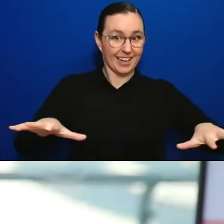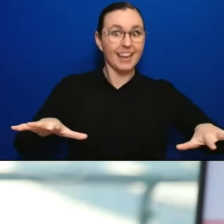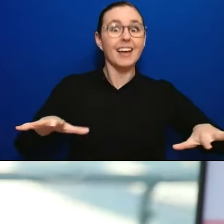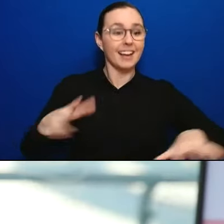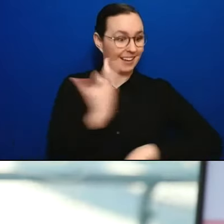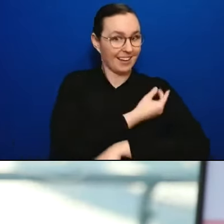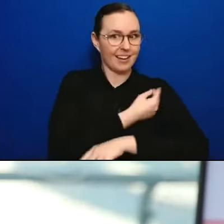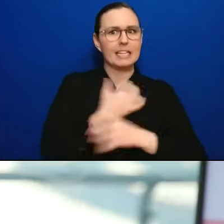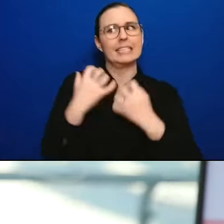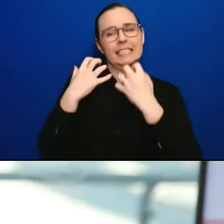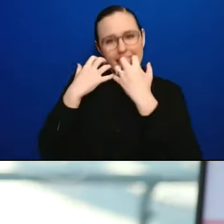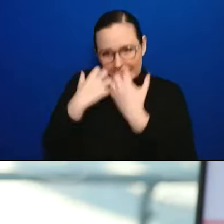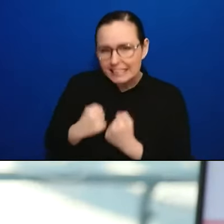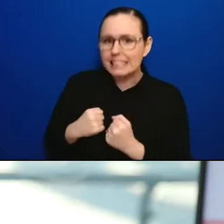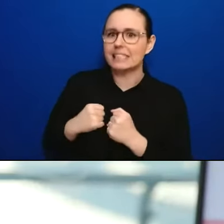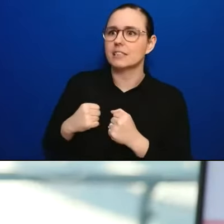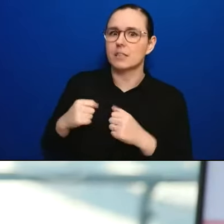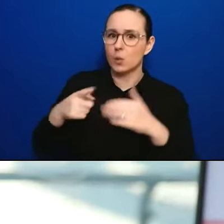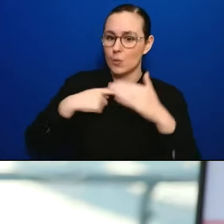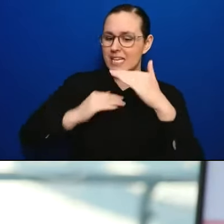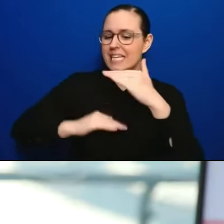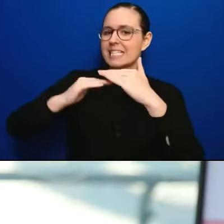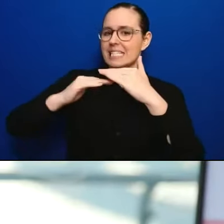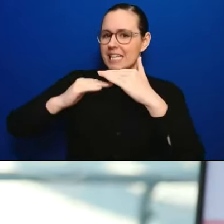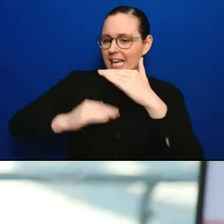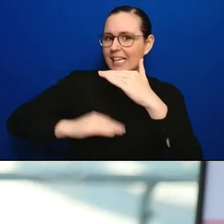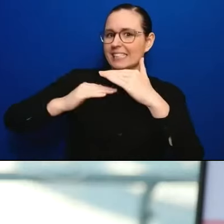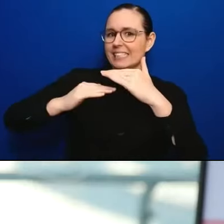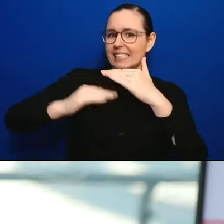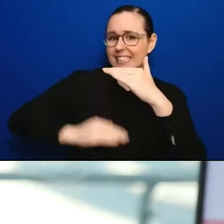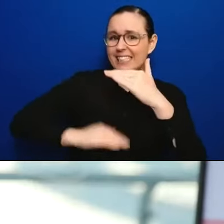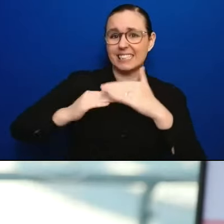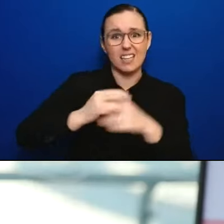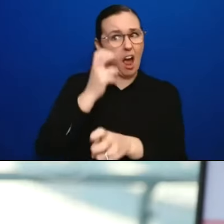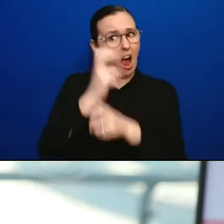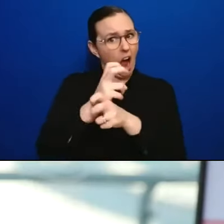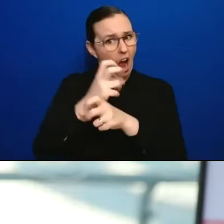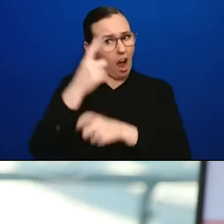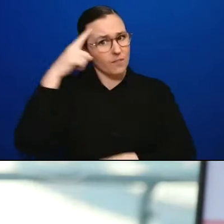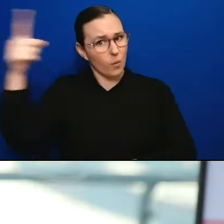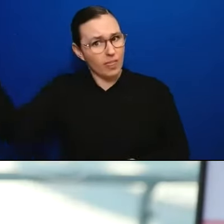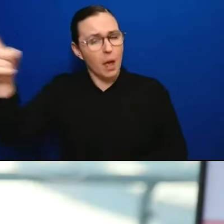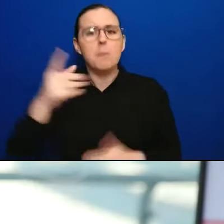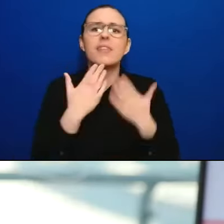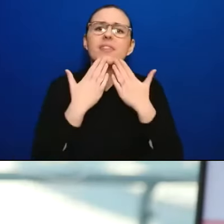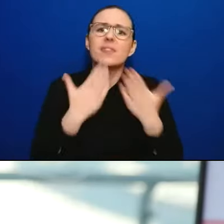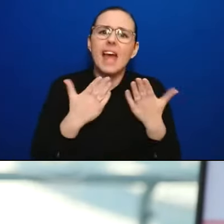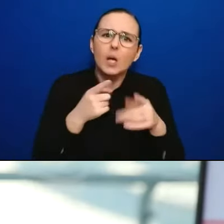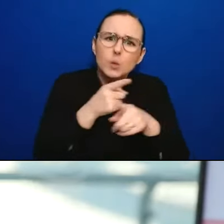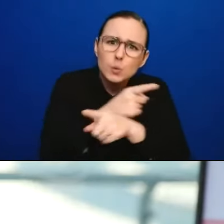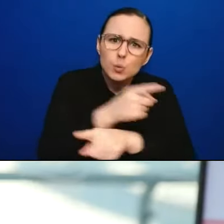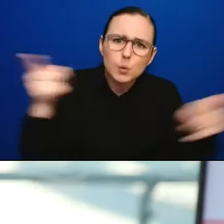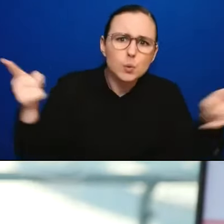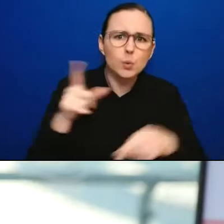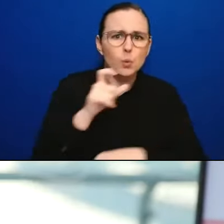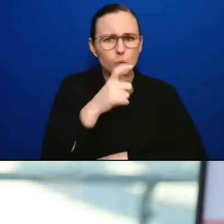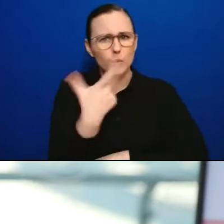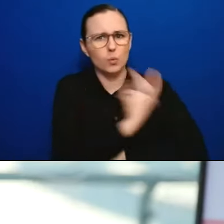that hospital care. So while it is under severe strain, it is the credit of so